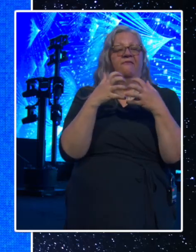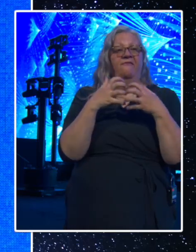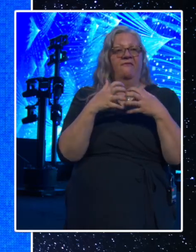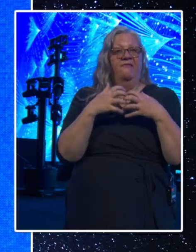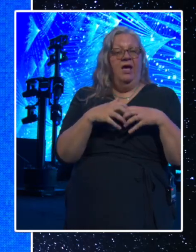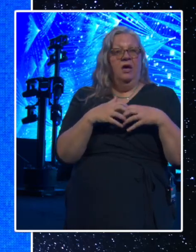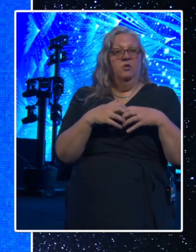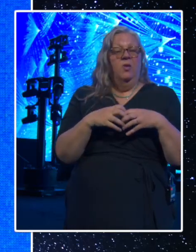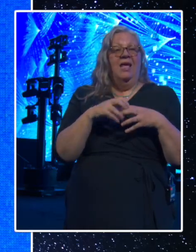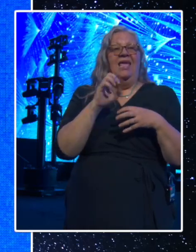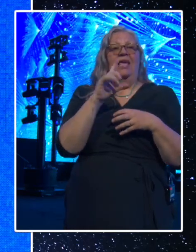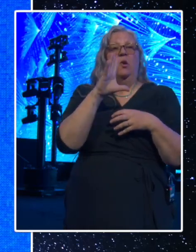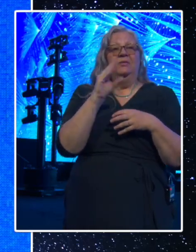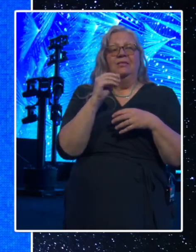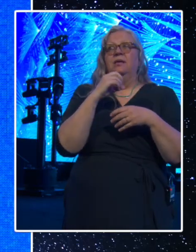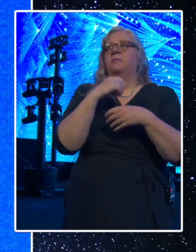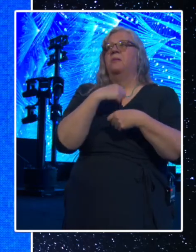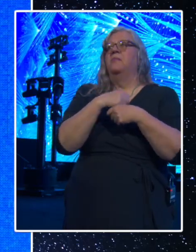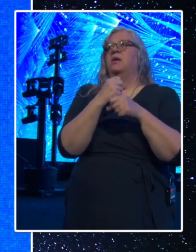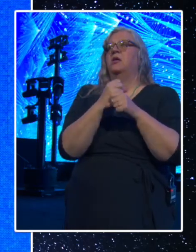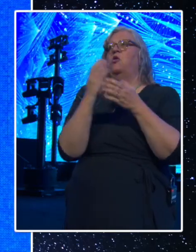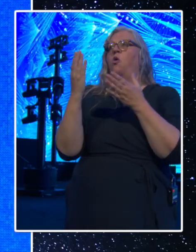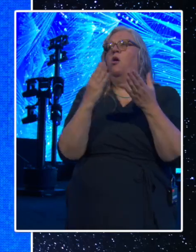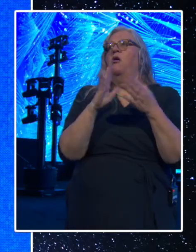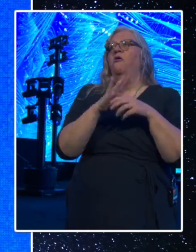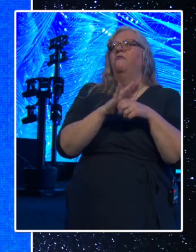bringing your full-stack AI observability